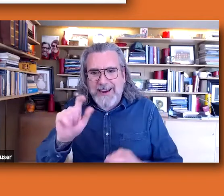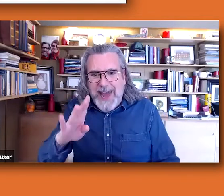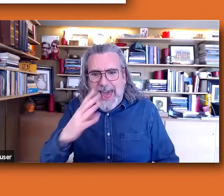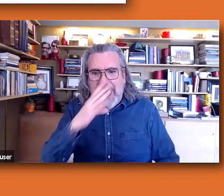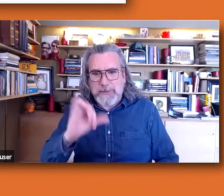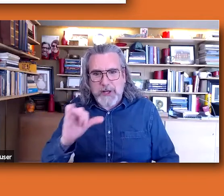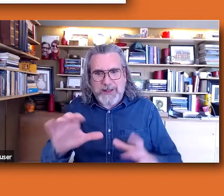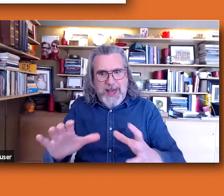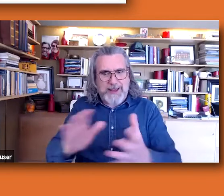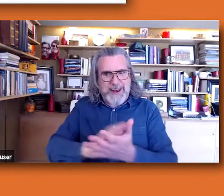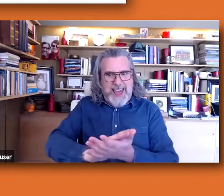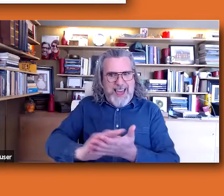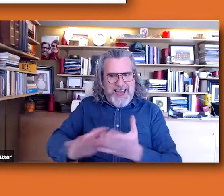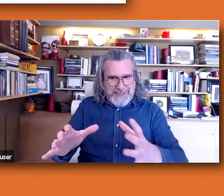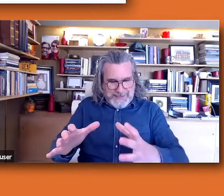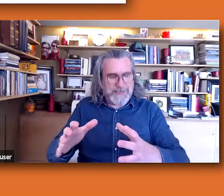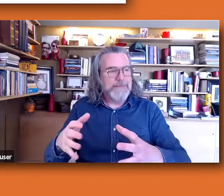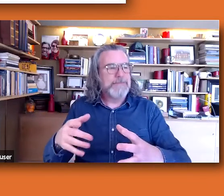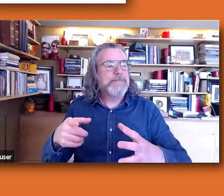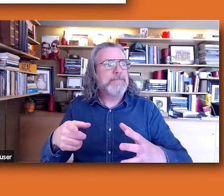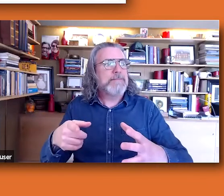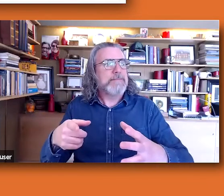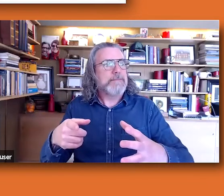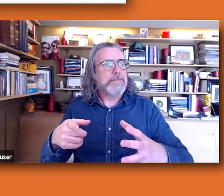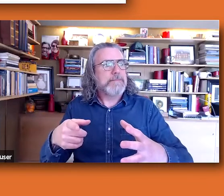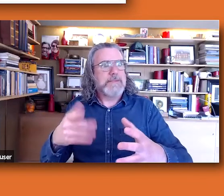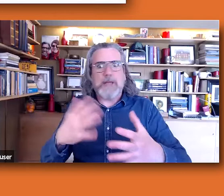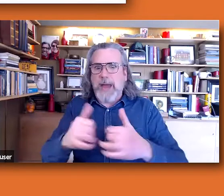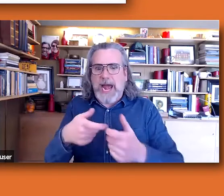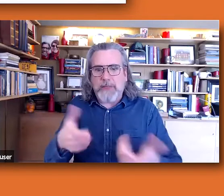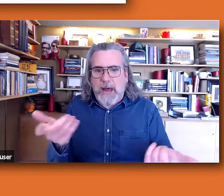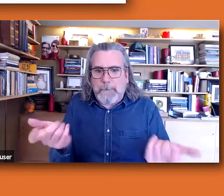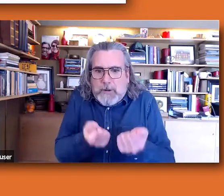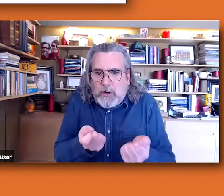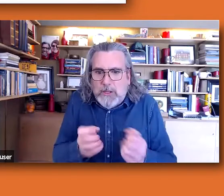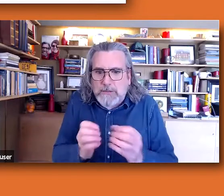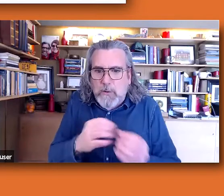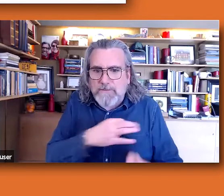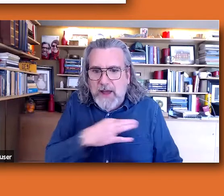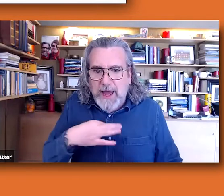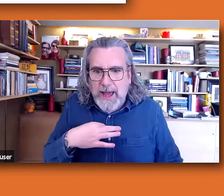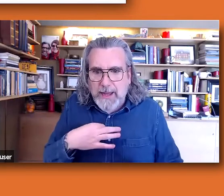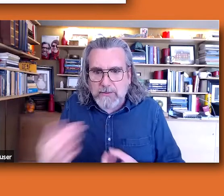I could design the lab myself. I could pick out all of the furniture that we wanted in the new lab.